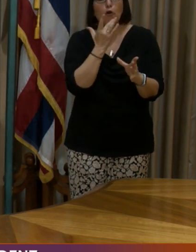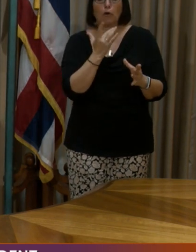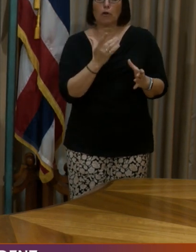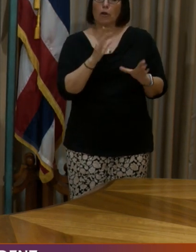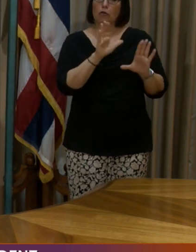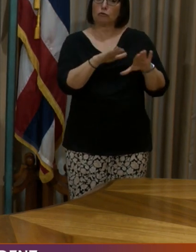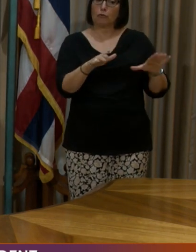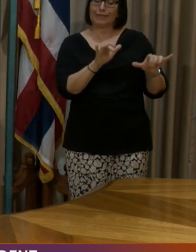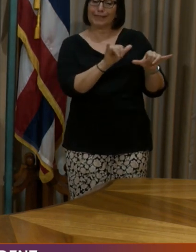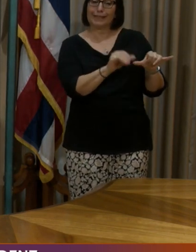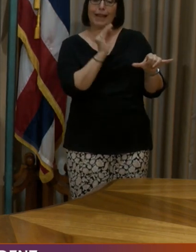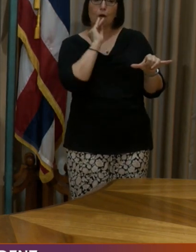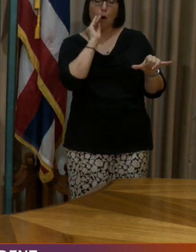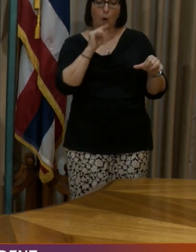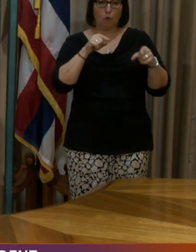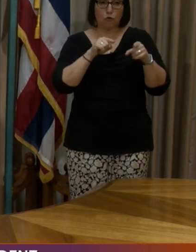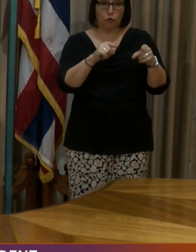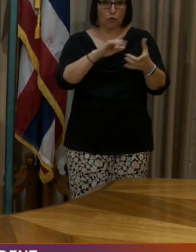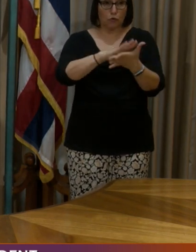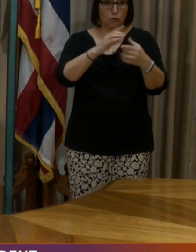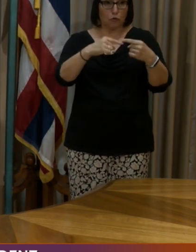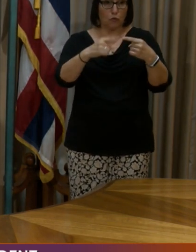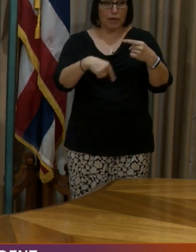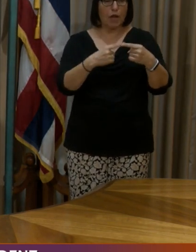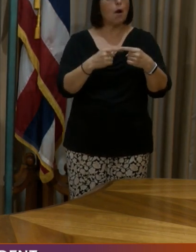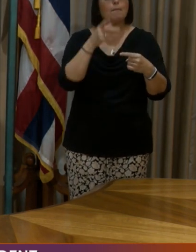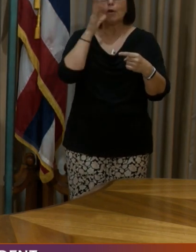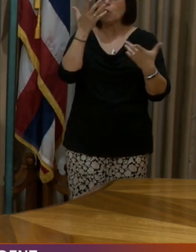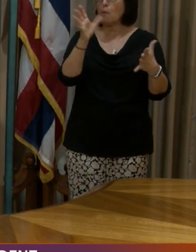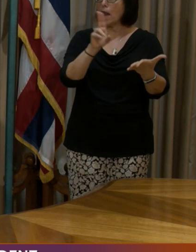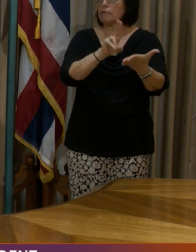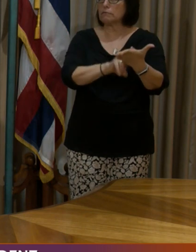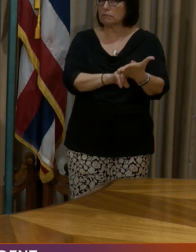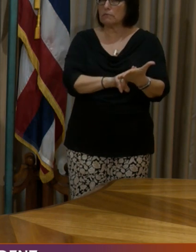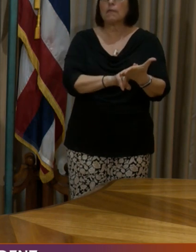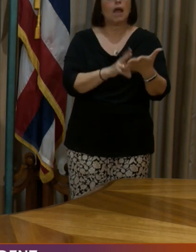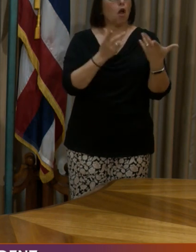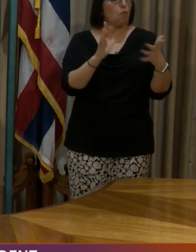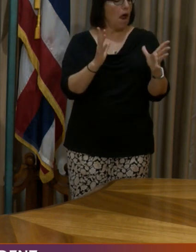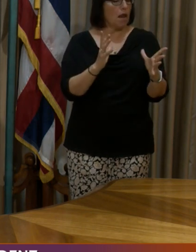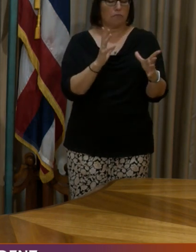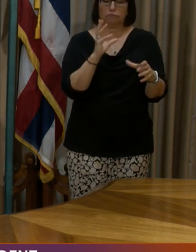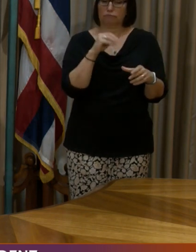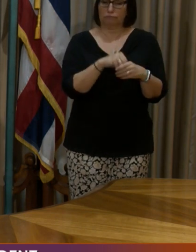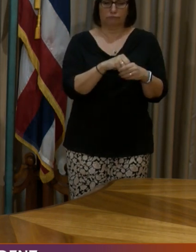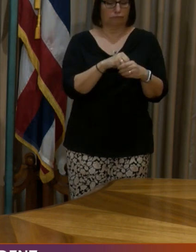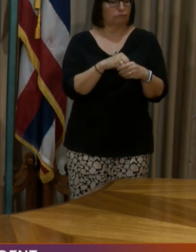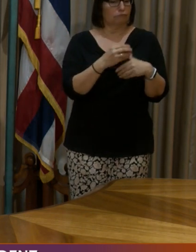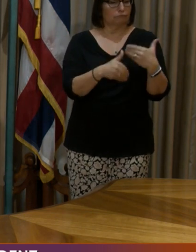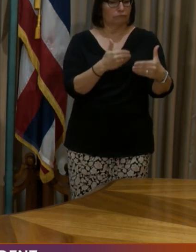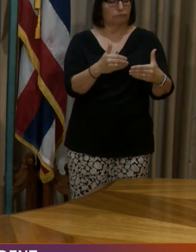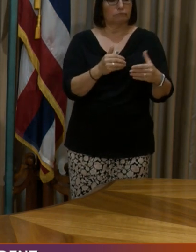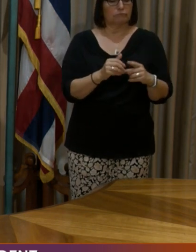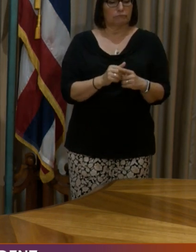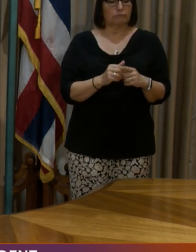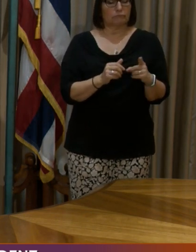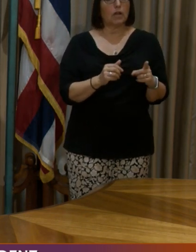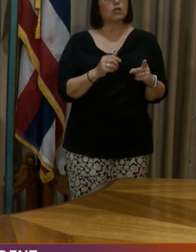CAN OPT FOR LEARNING FROM HOME AS AS A MODEL FOR THE SEMESTER OFF FOR THE YEAR PARENTS HAVE ALREADY SIGNED UP FOR THAT AND